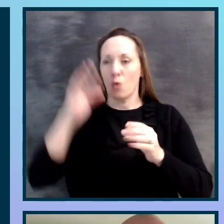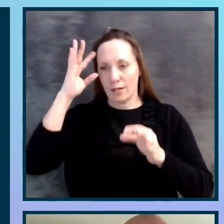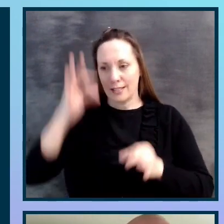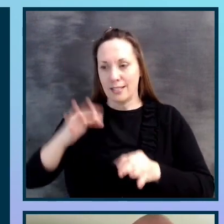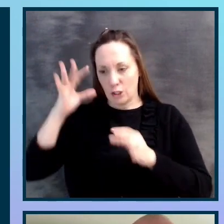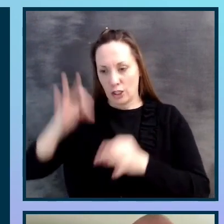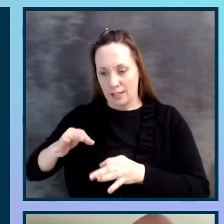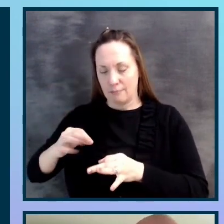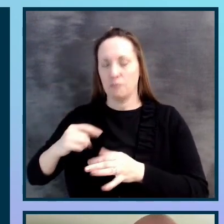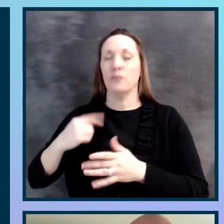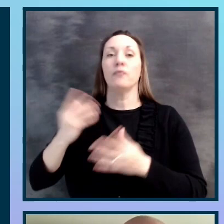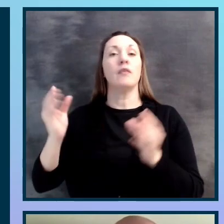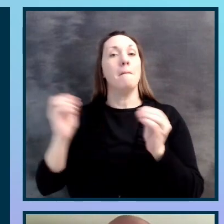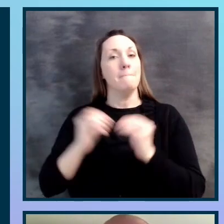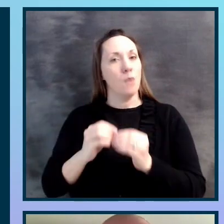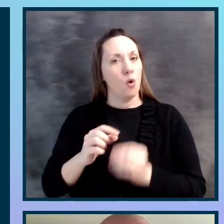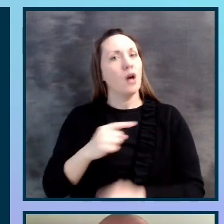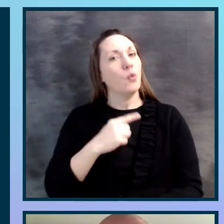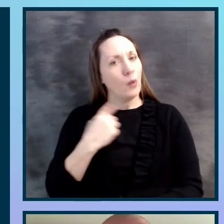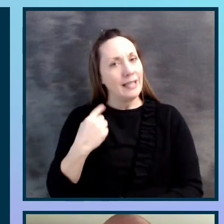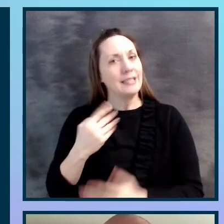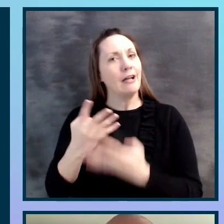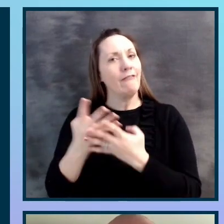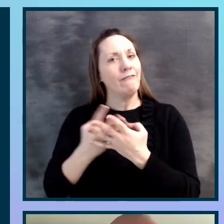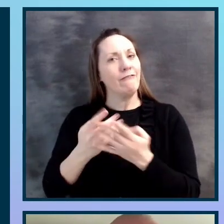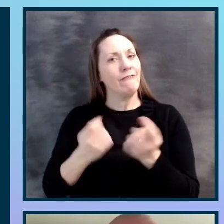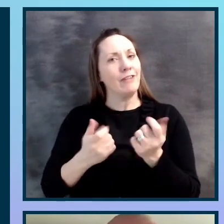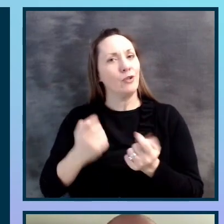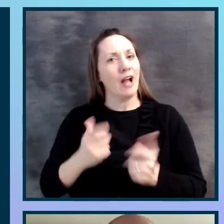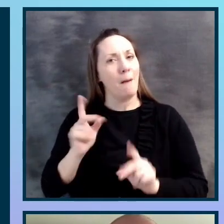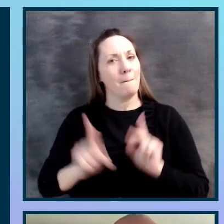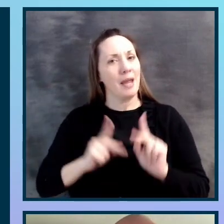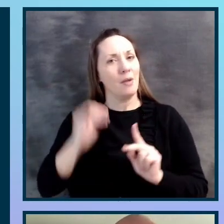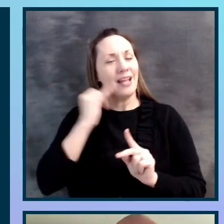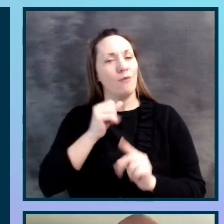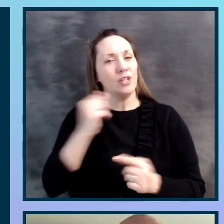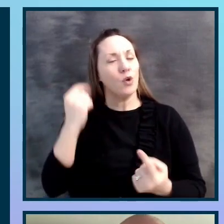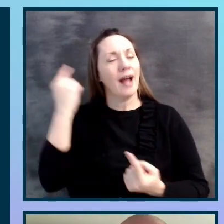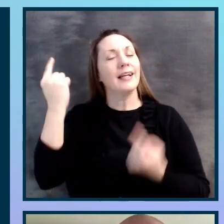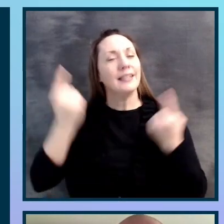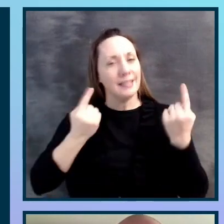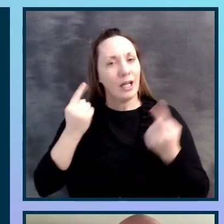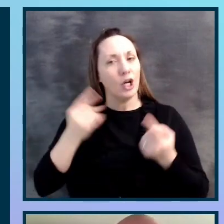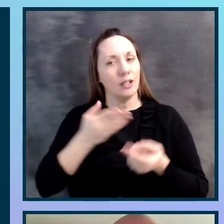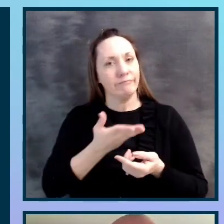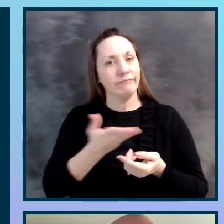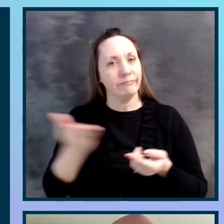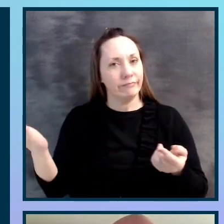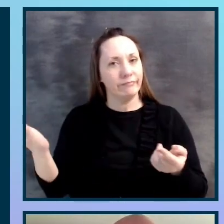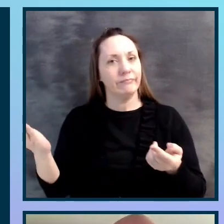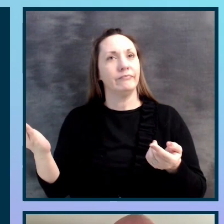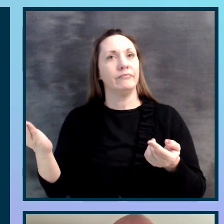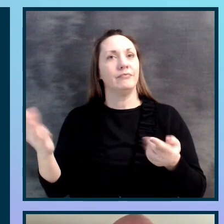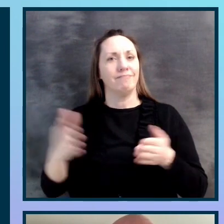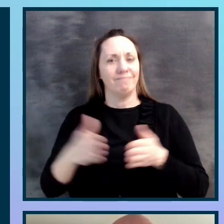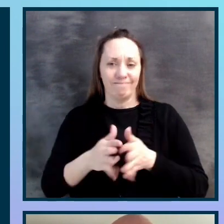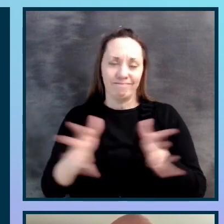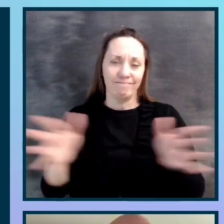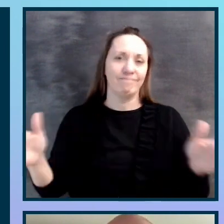the more the risk of filtering people out if we do not consider the breadth of needs of user needs.